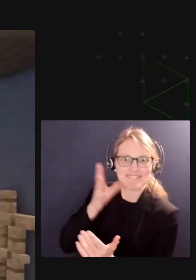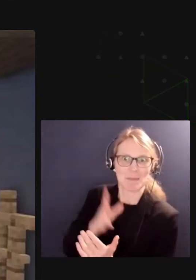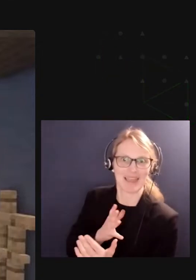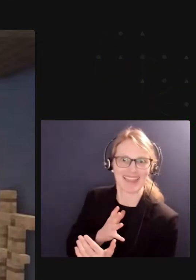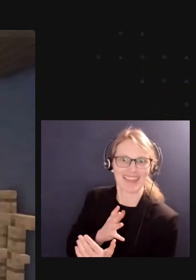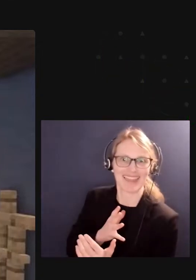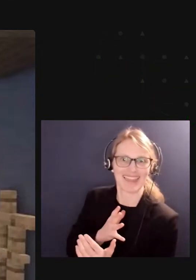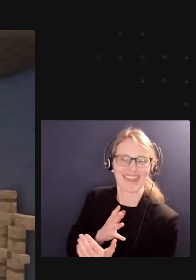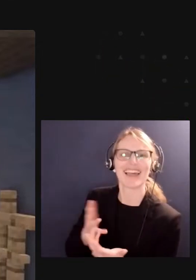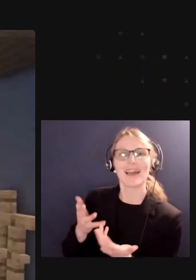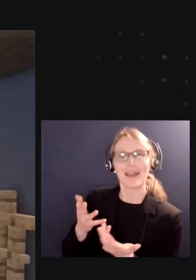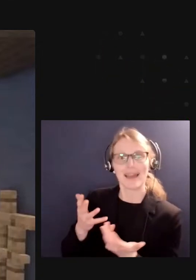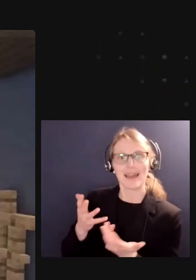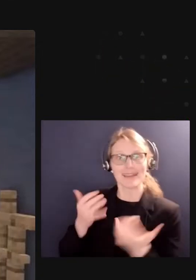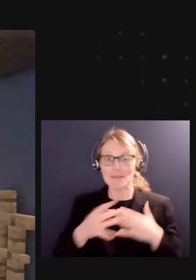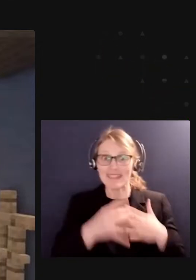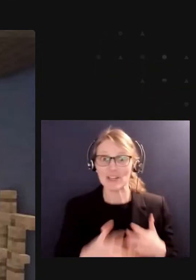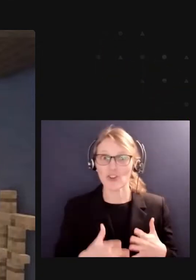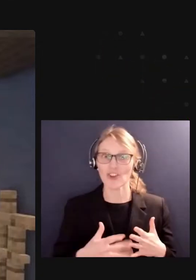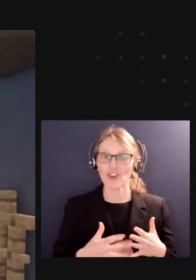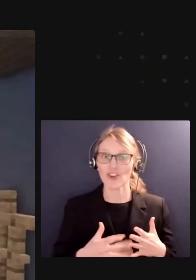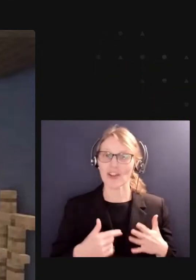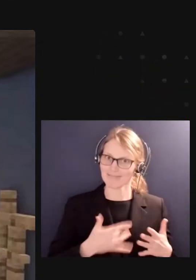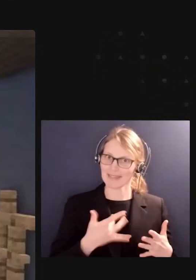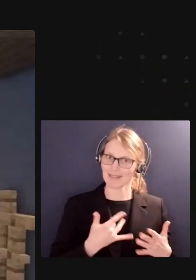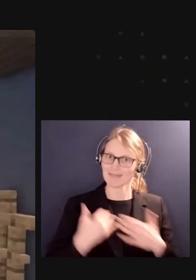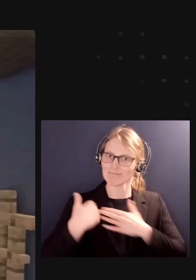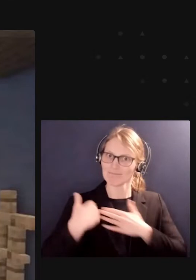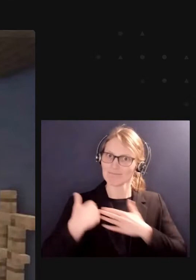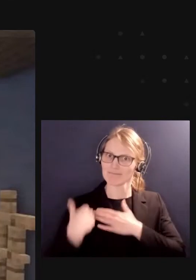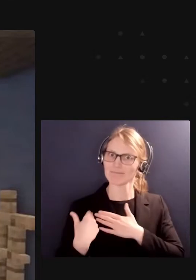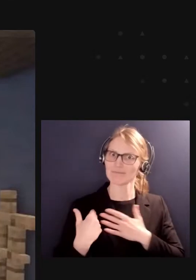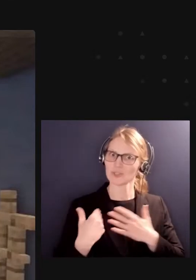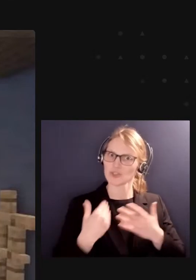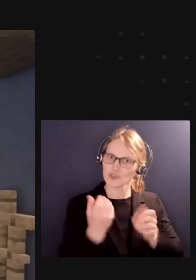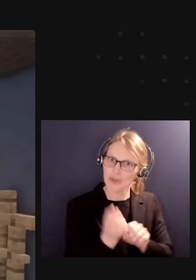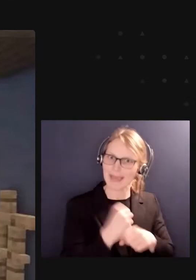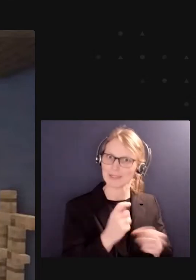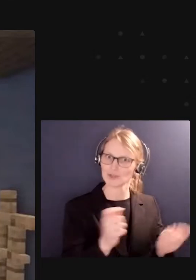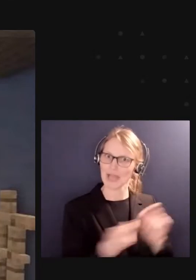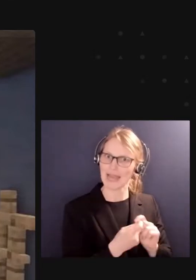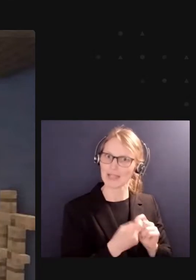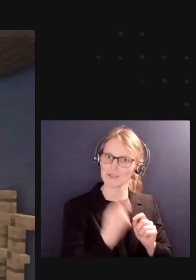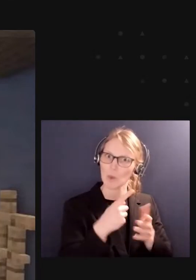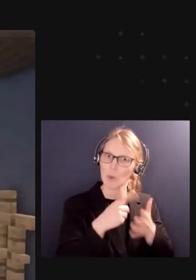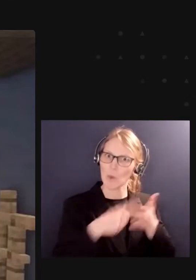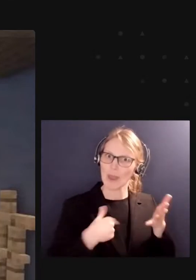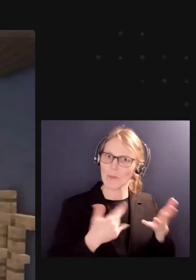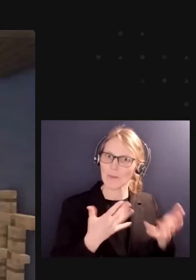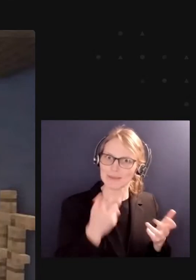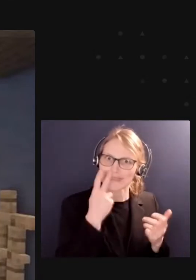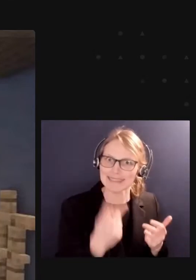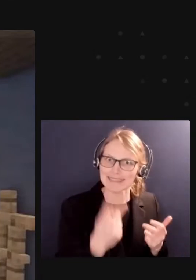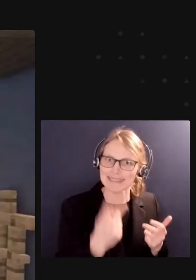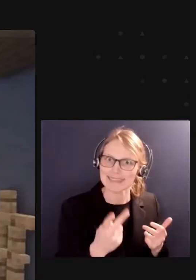to create the change that we want to see in our industry and advocate for the things that are important to different communities and different team members.